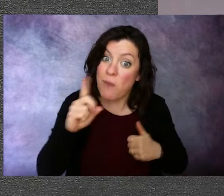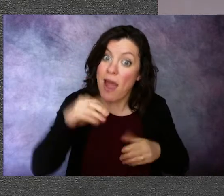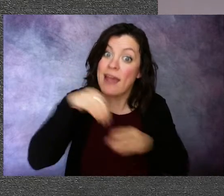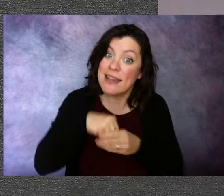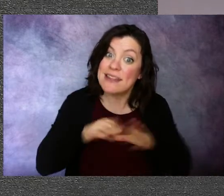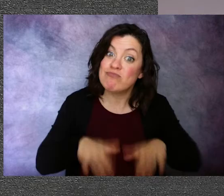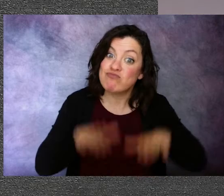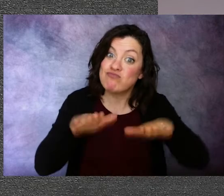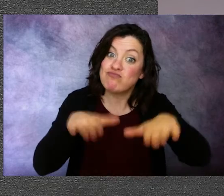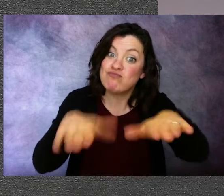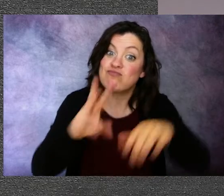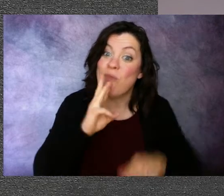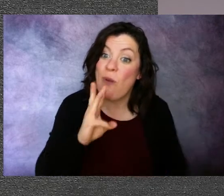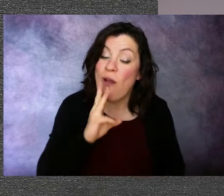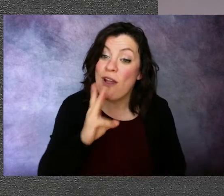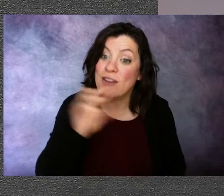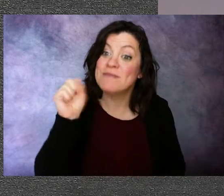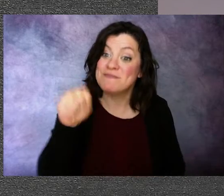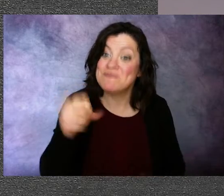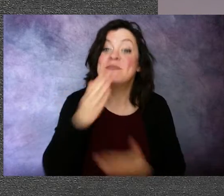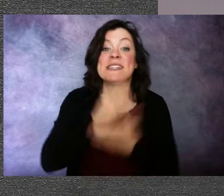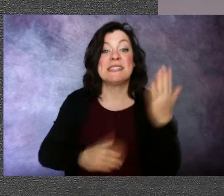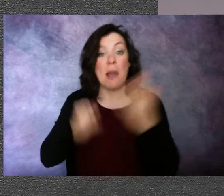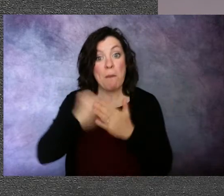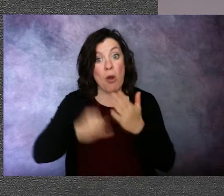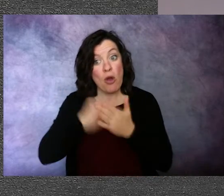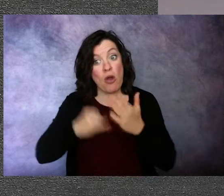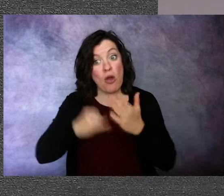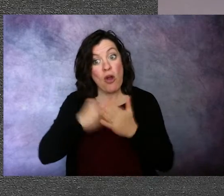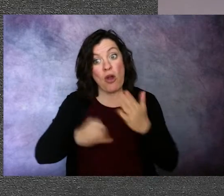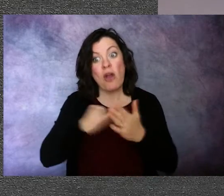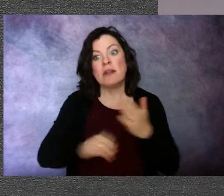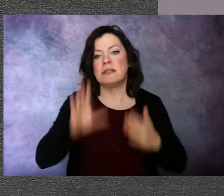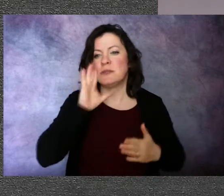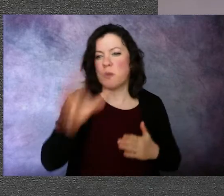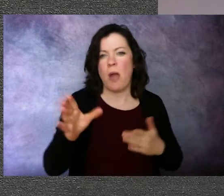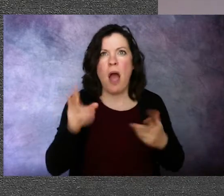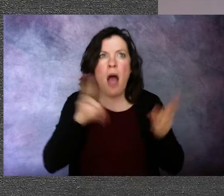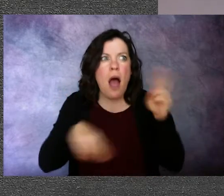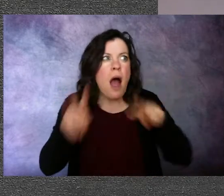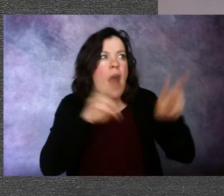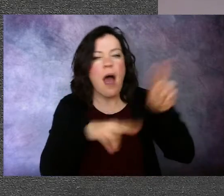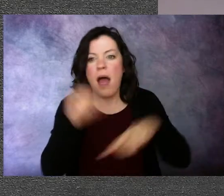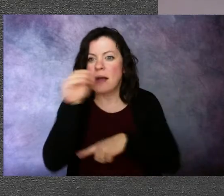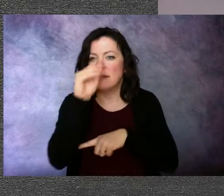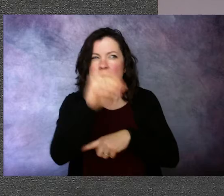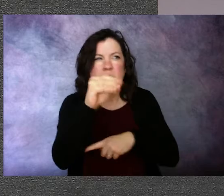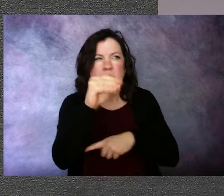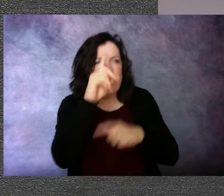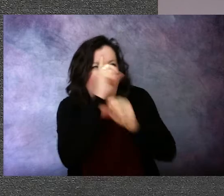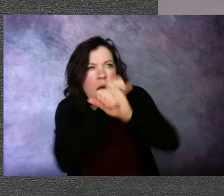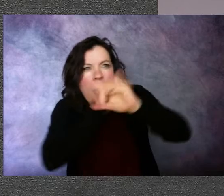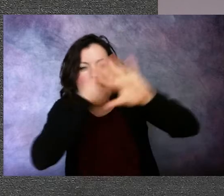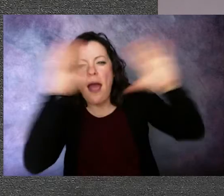But sometimes, artists like dinosaurs as much as me and you, and they create artworks of dinosaurs.